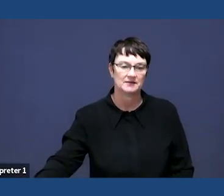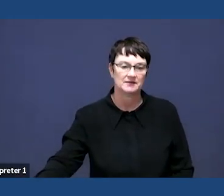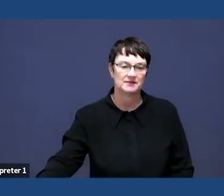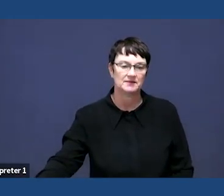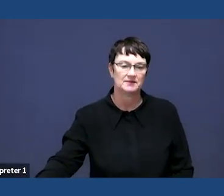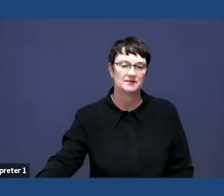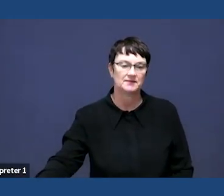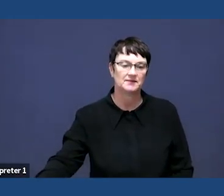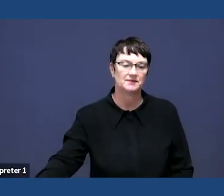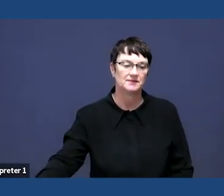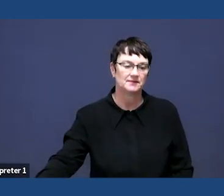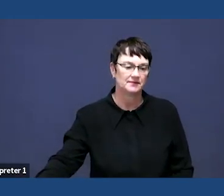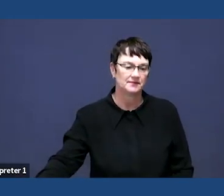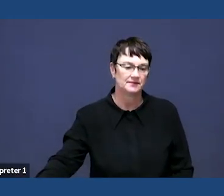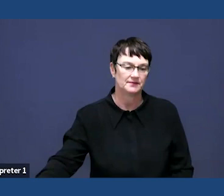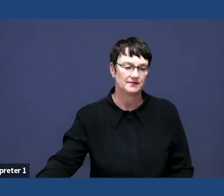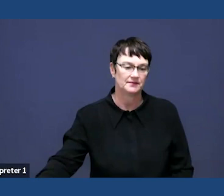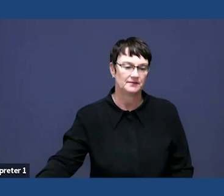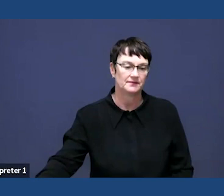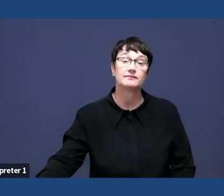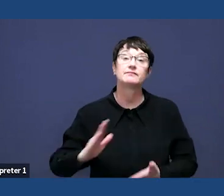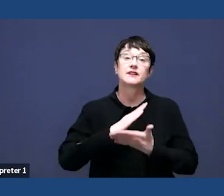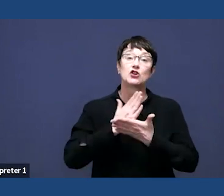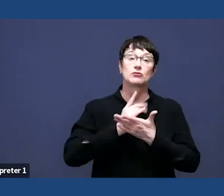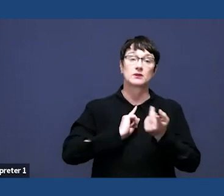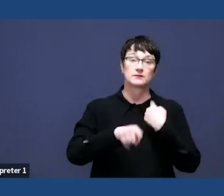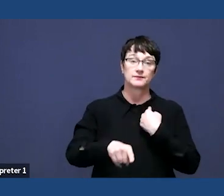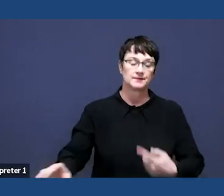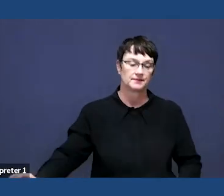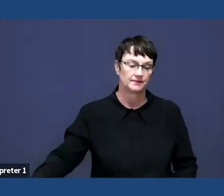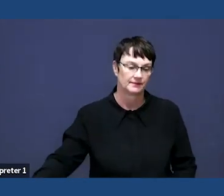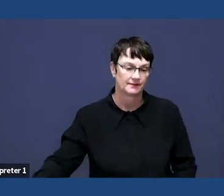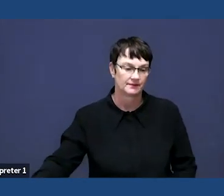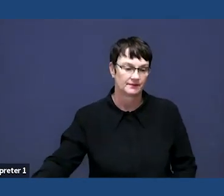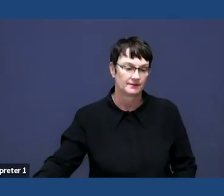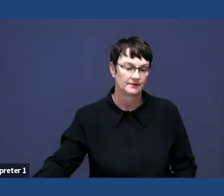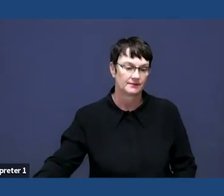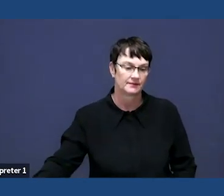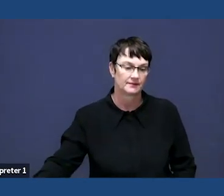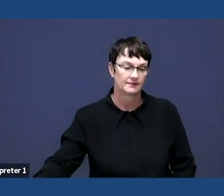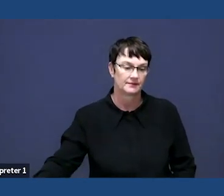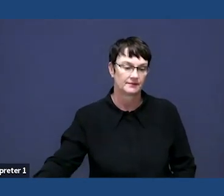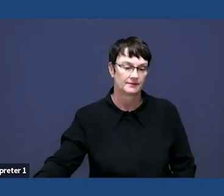As a person who is -- I'm not going to say the number.